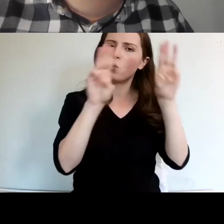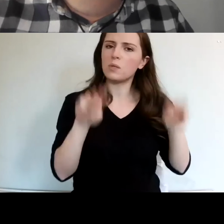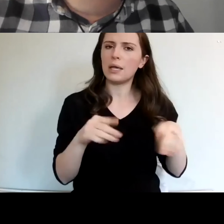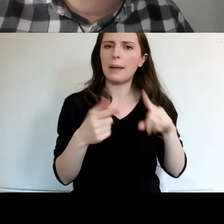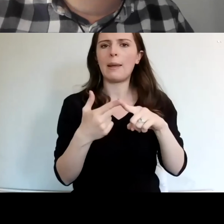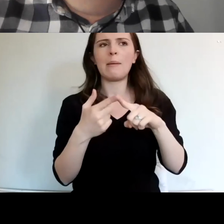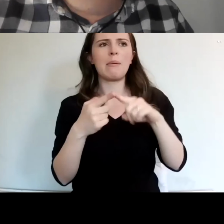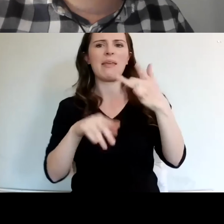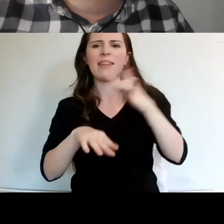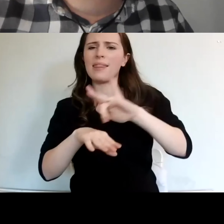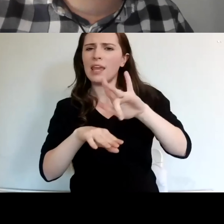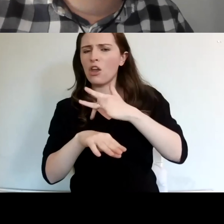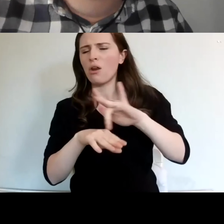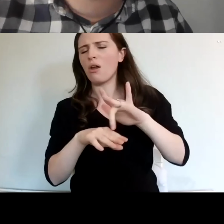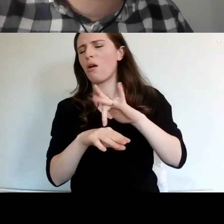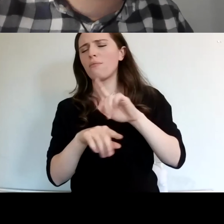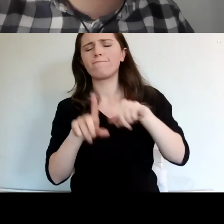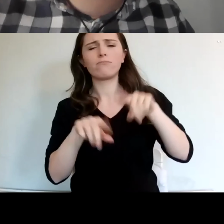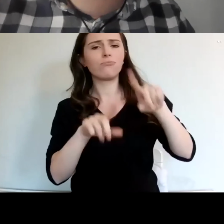there are many, many contexts, but, again,